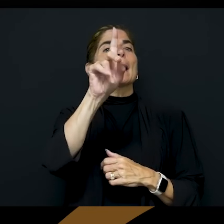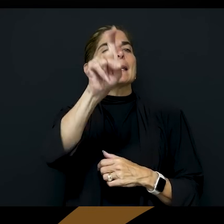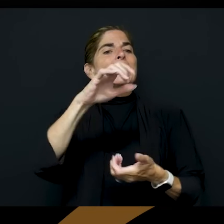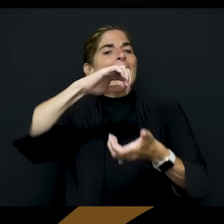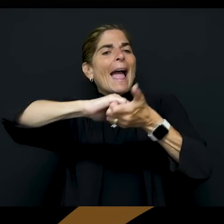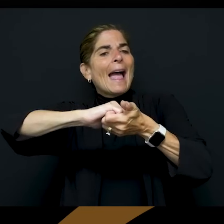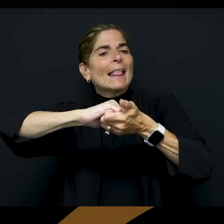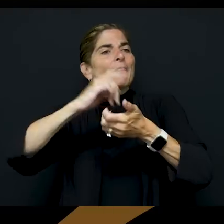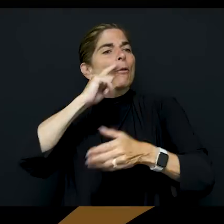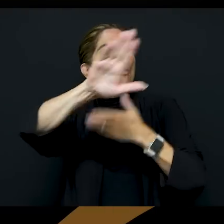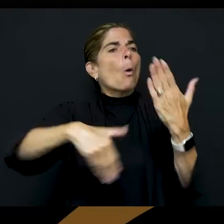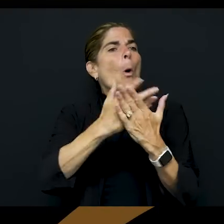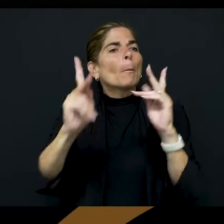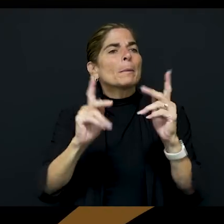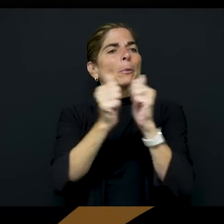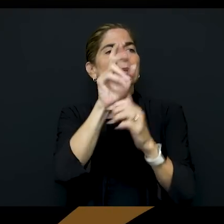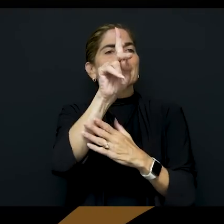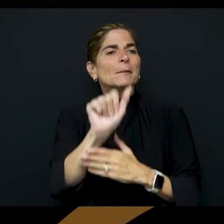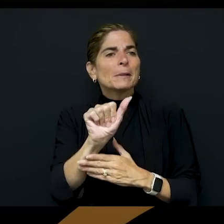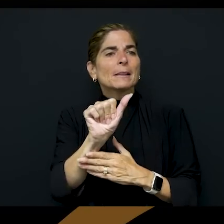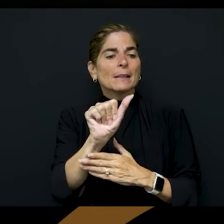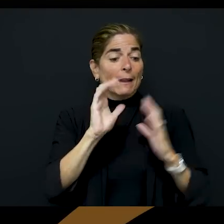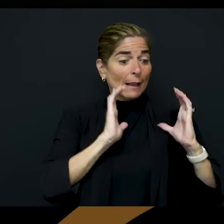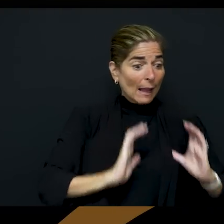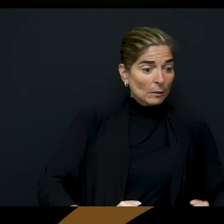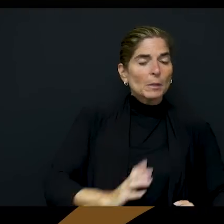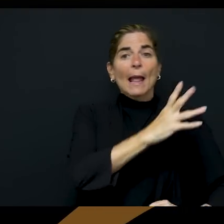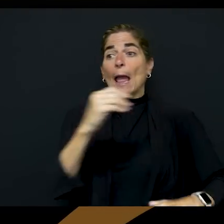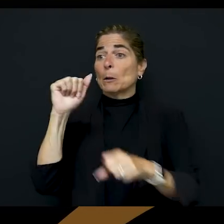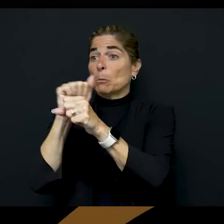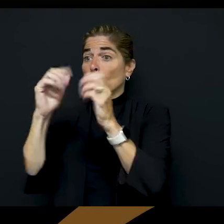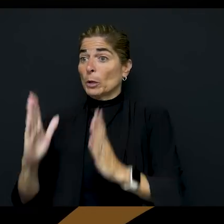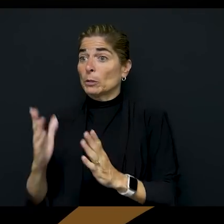for everybody with disabilities, for customers and employees both.